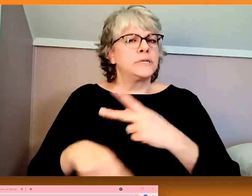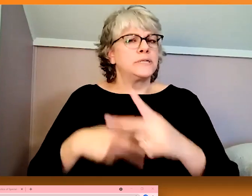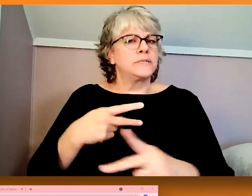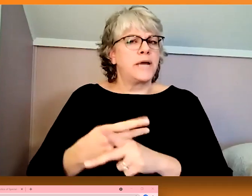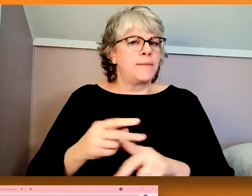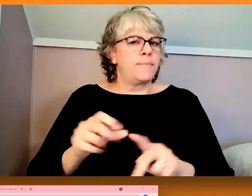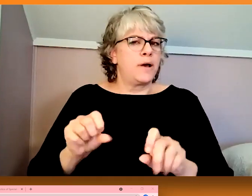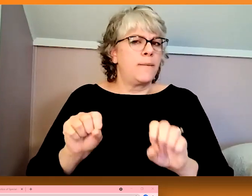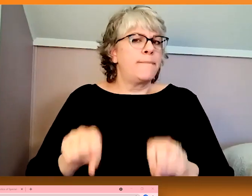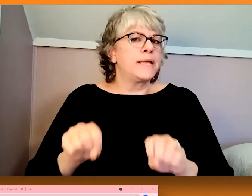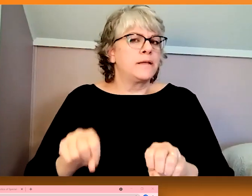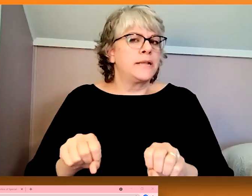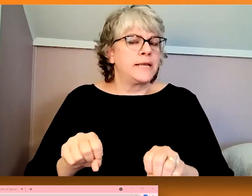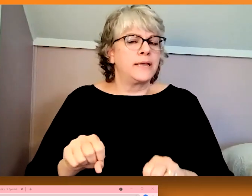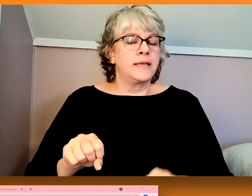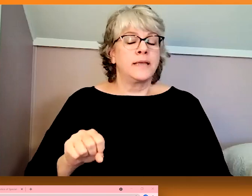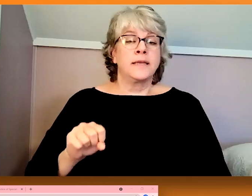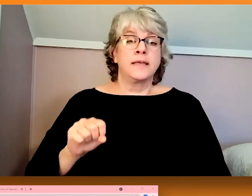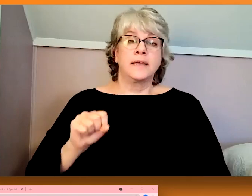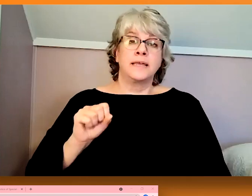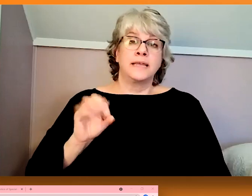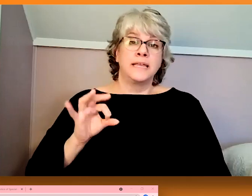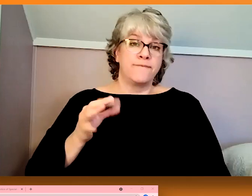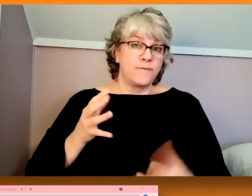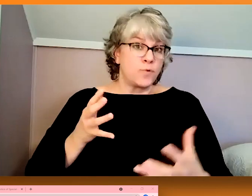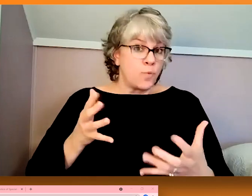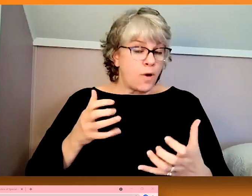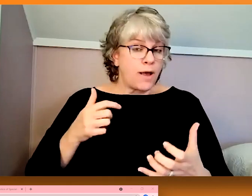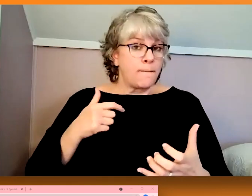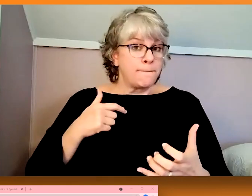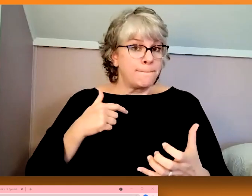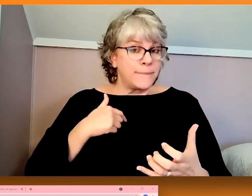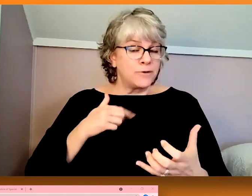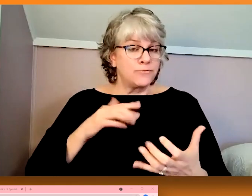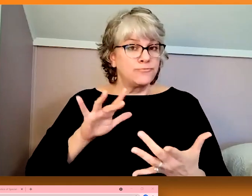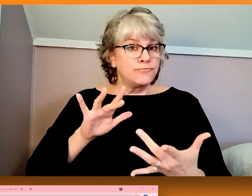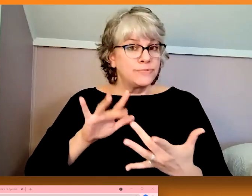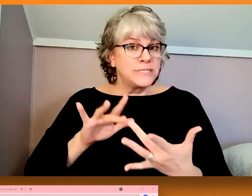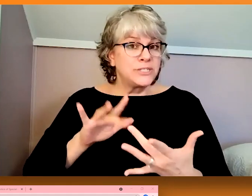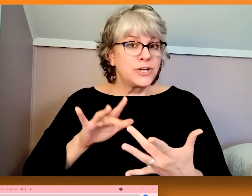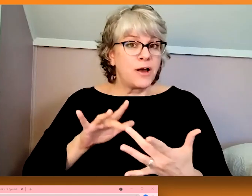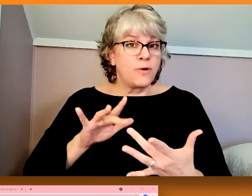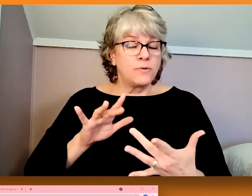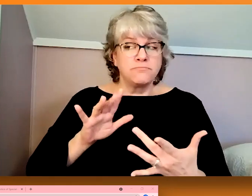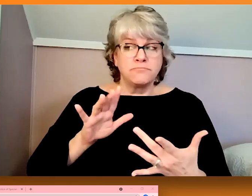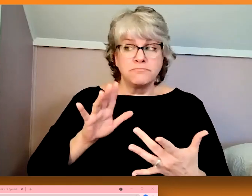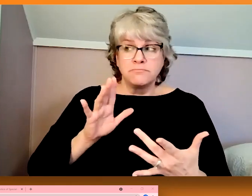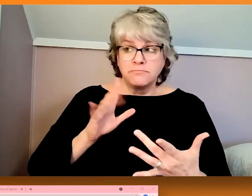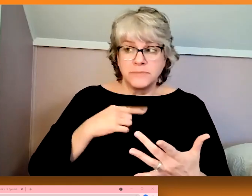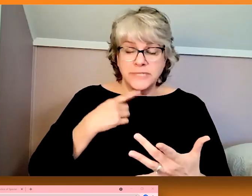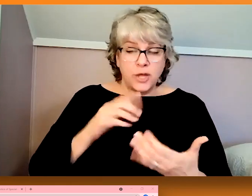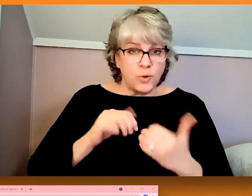and if you want me to reach out to any of my contacts to find that information for you and get you the link to create an account,